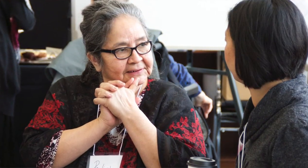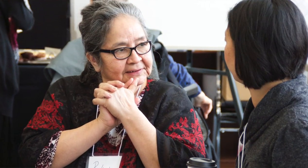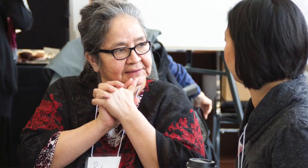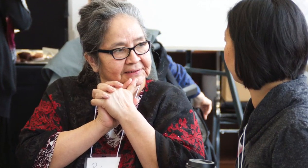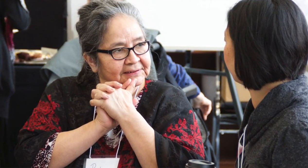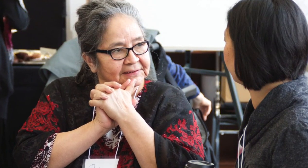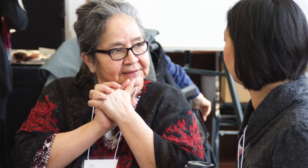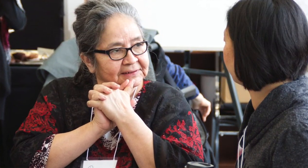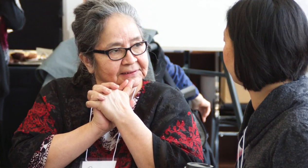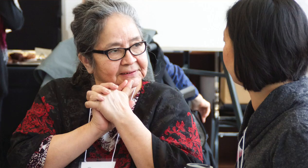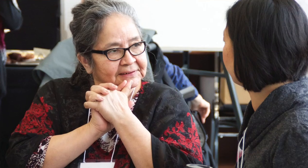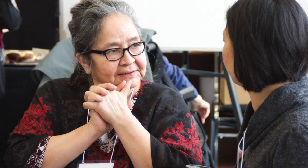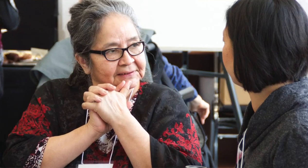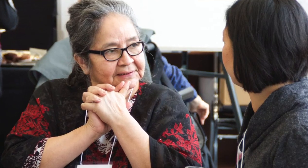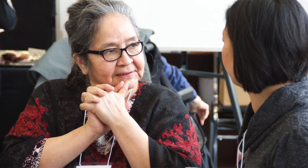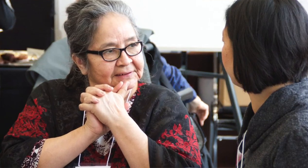I think the English word is empathy.